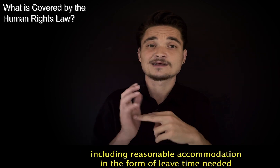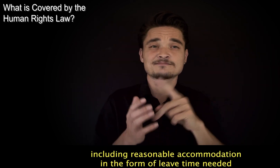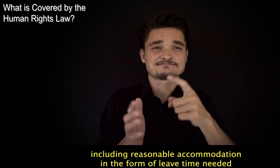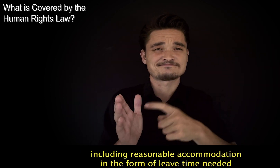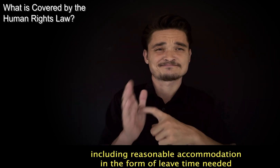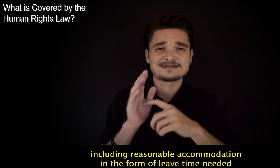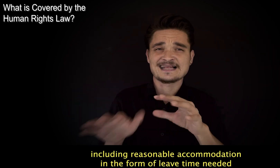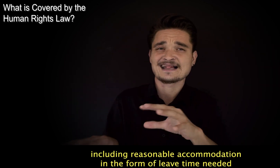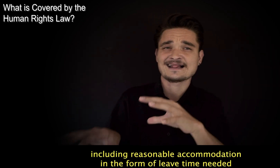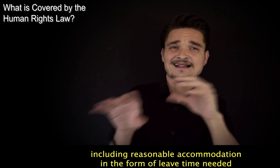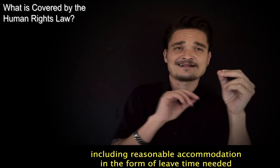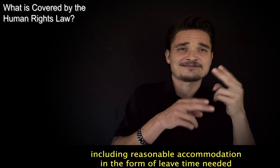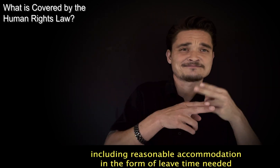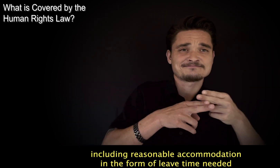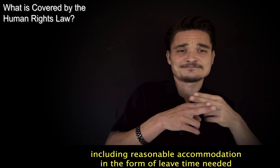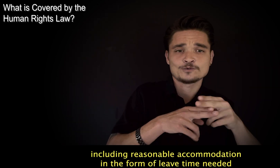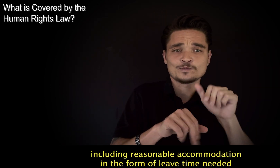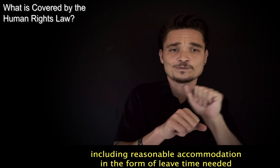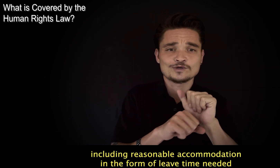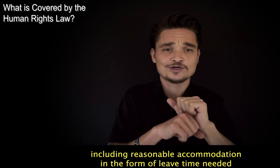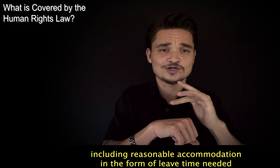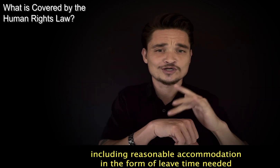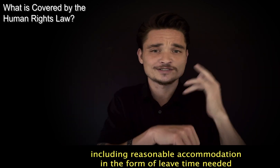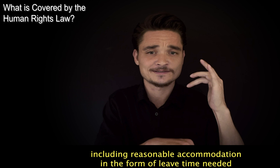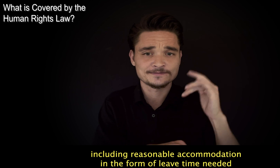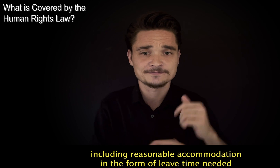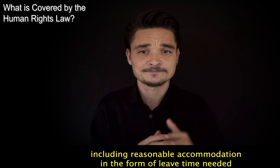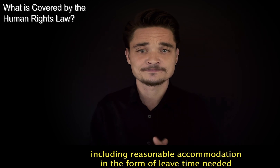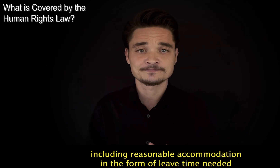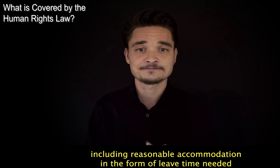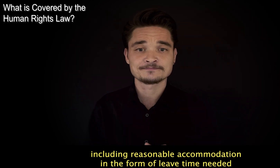including reasonable accommodation in the form of leave time needed